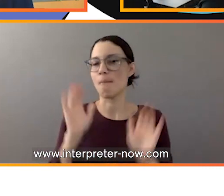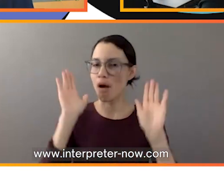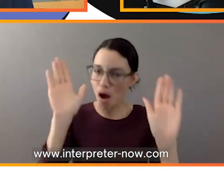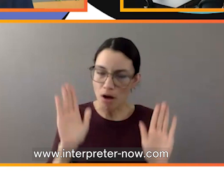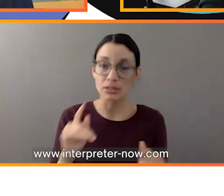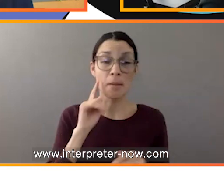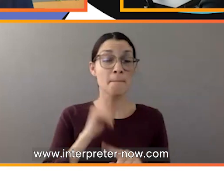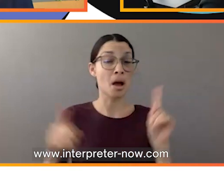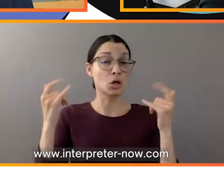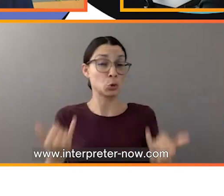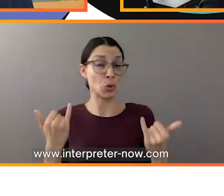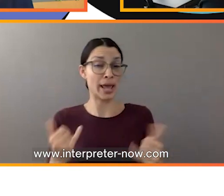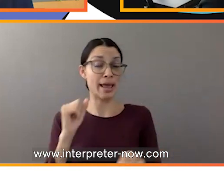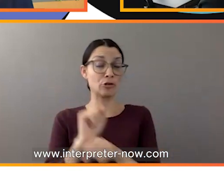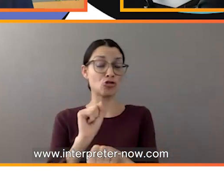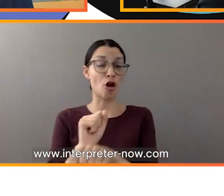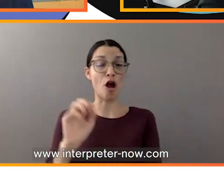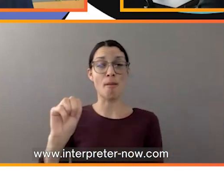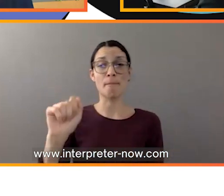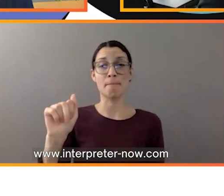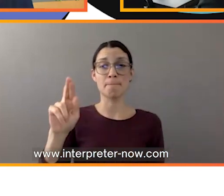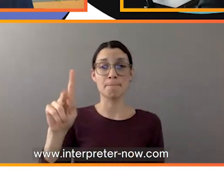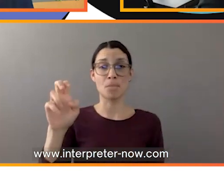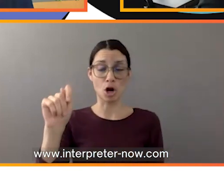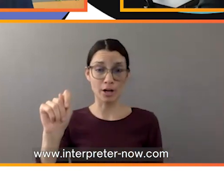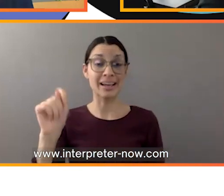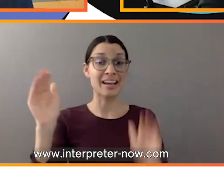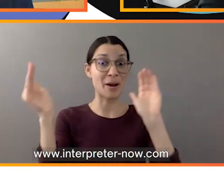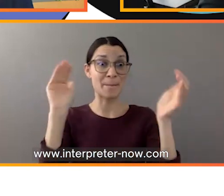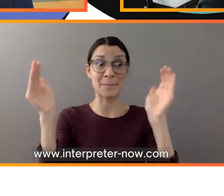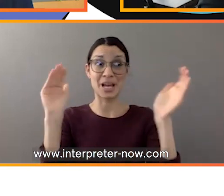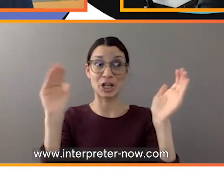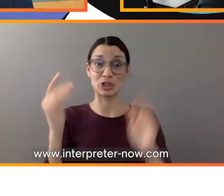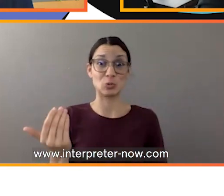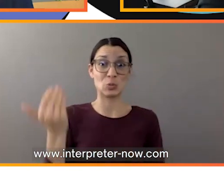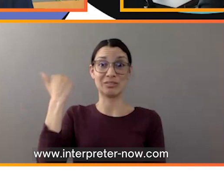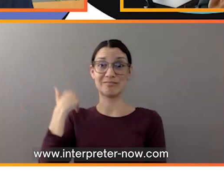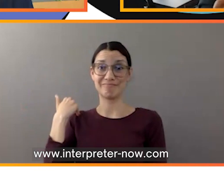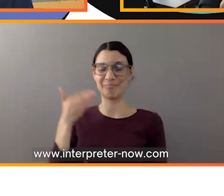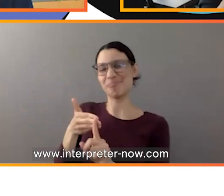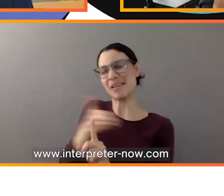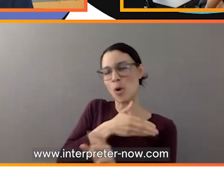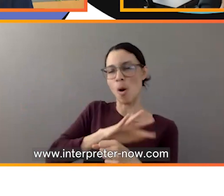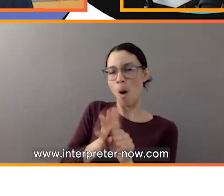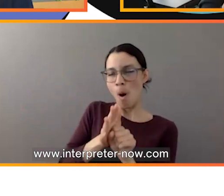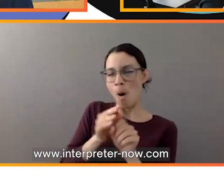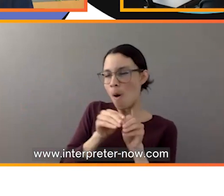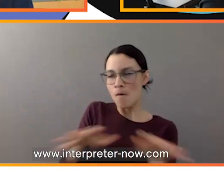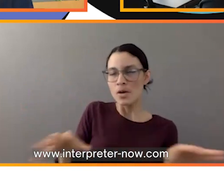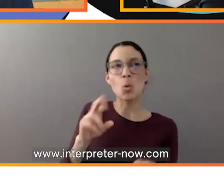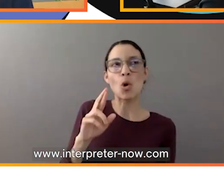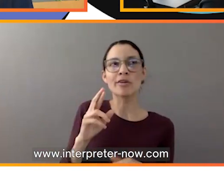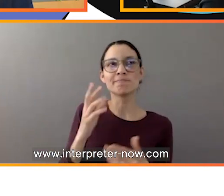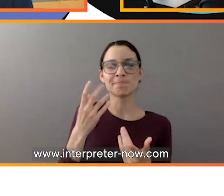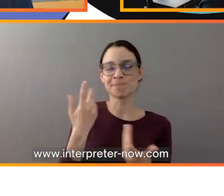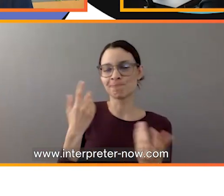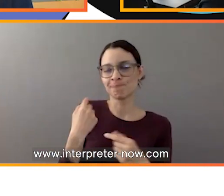But we look at the job market today, compared to, say, pre-pandemic or the last couple of